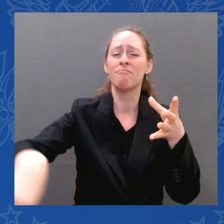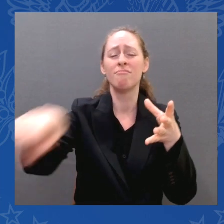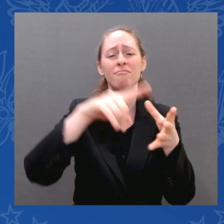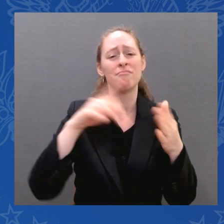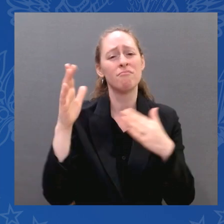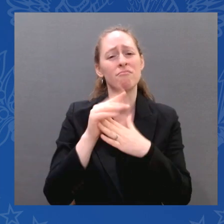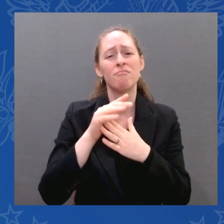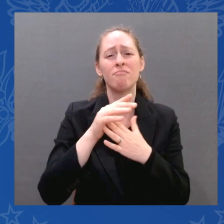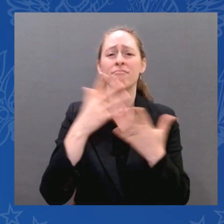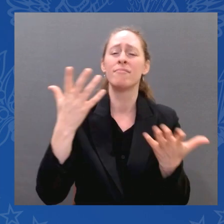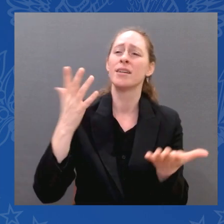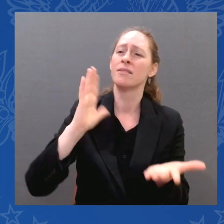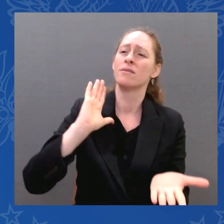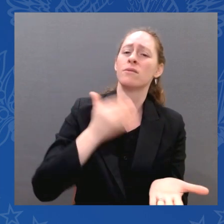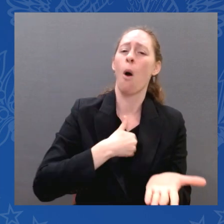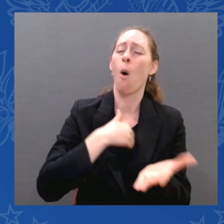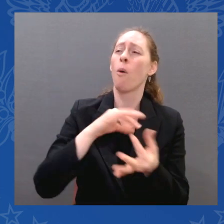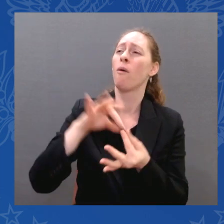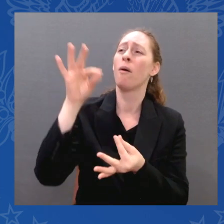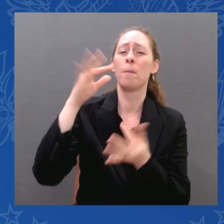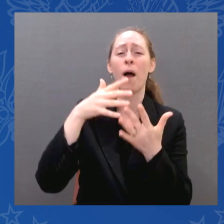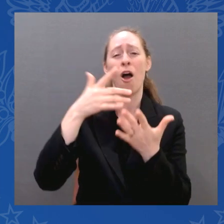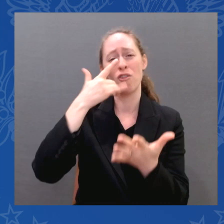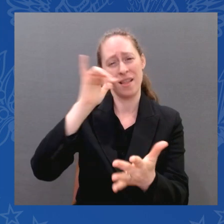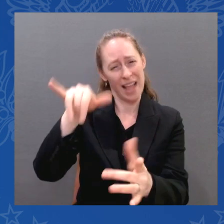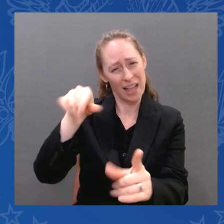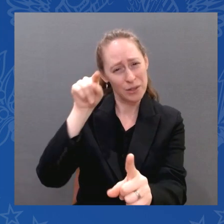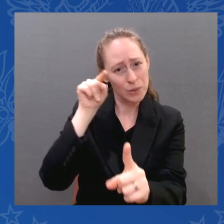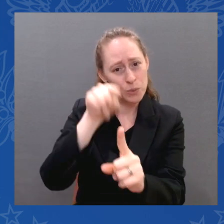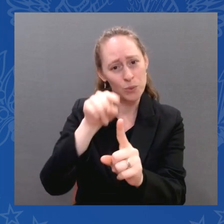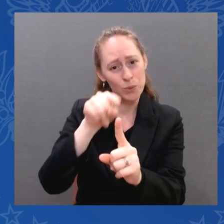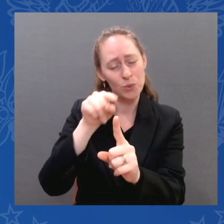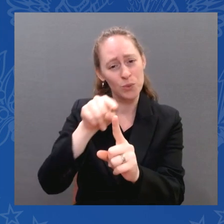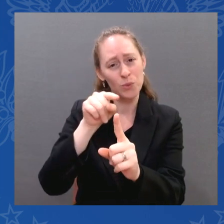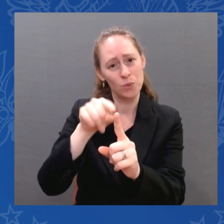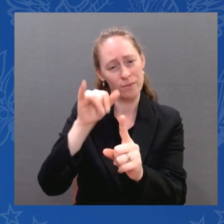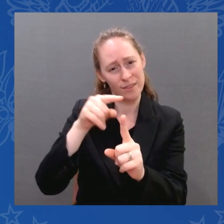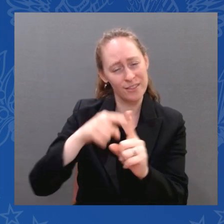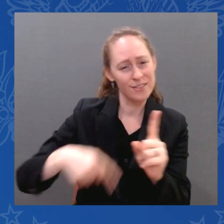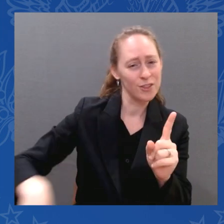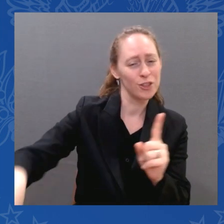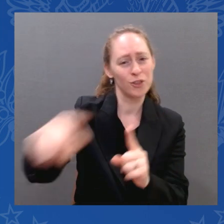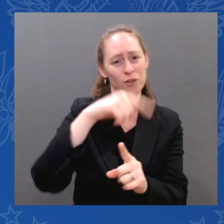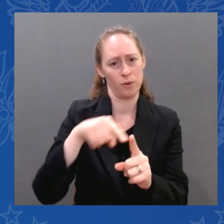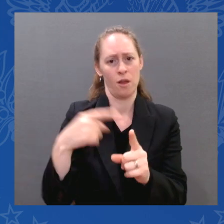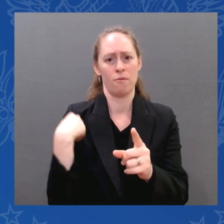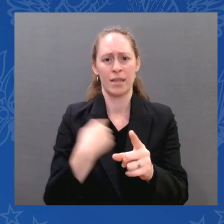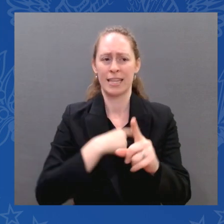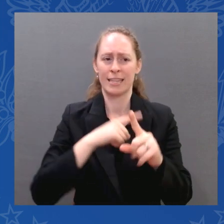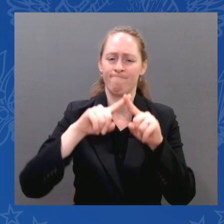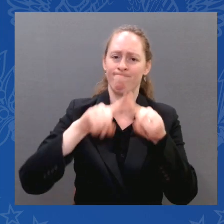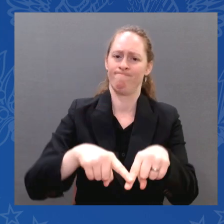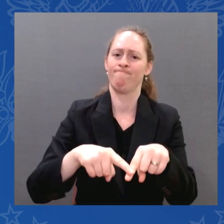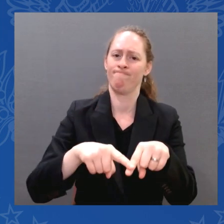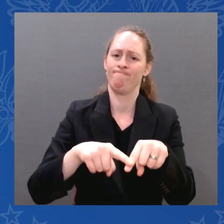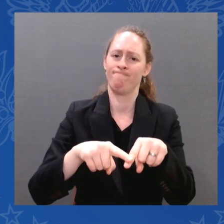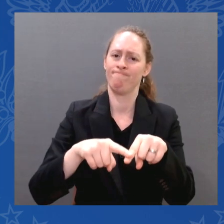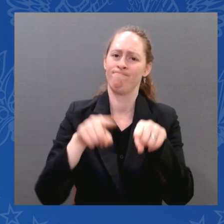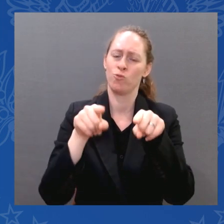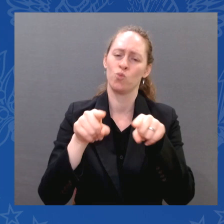You're the spine of this country. You're who makes us what we are. The riders here today and your families and caregivers,